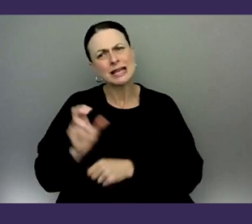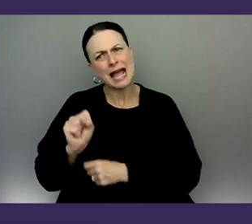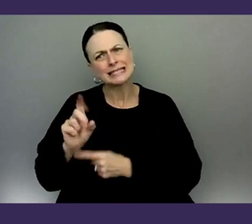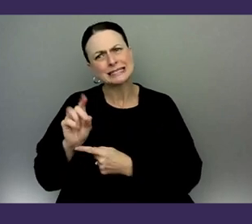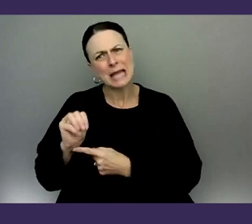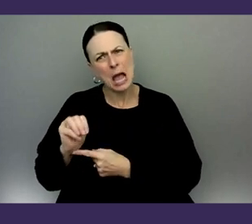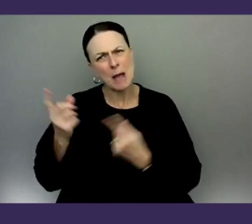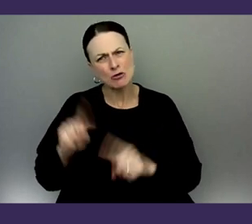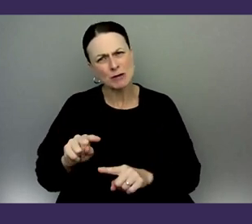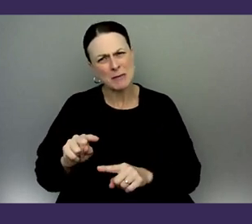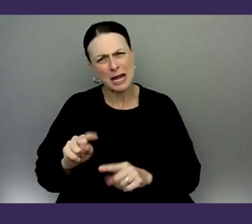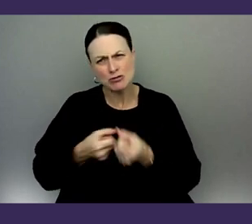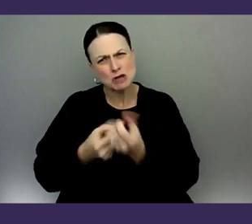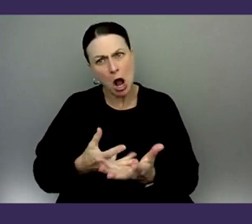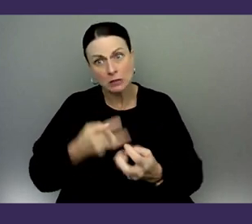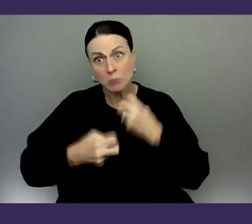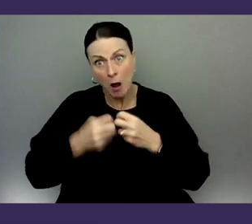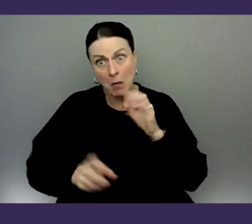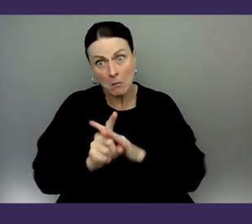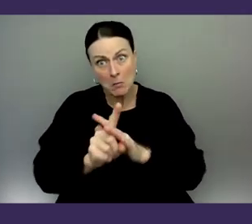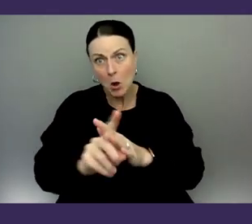and has anyone ever refused to accept it?